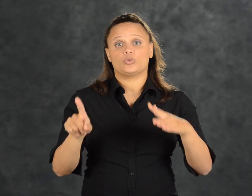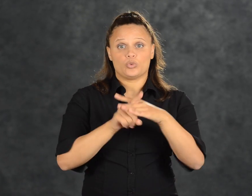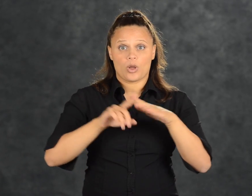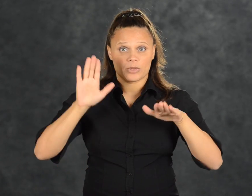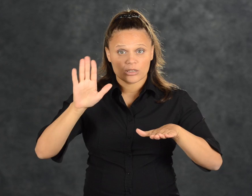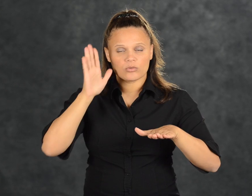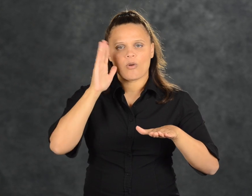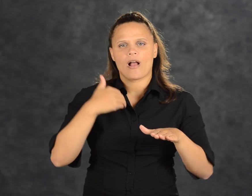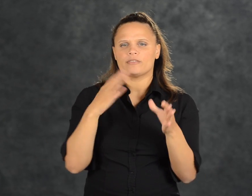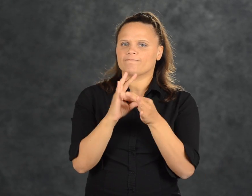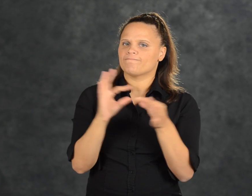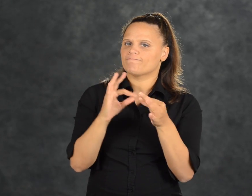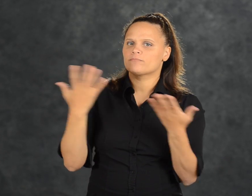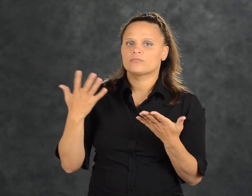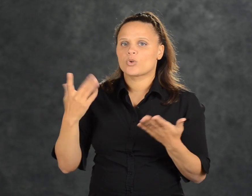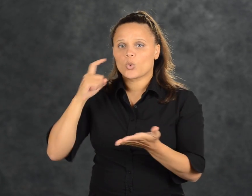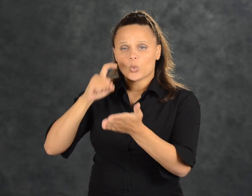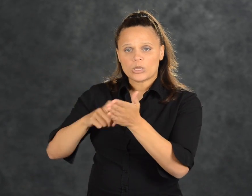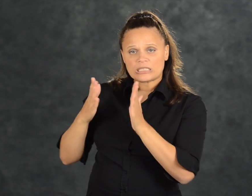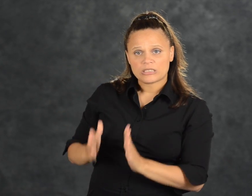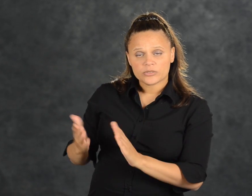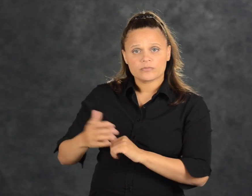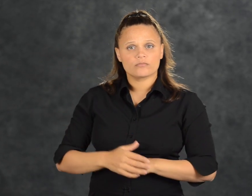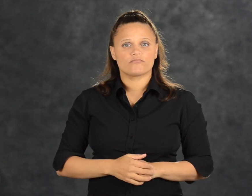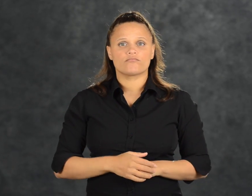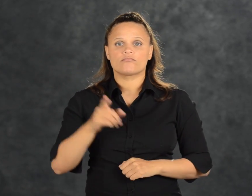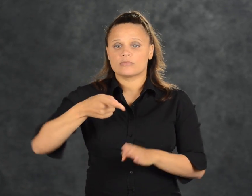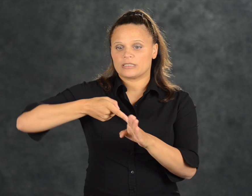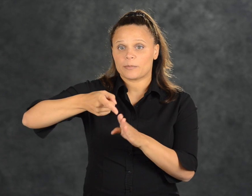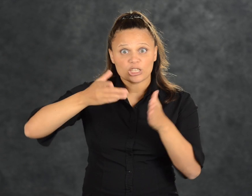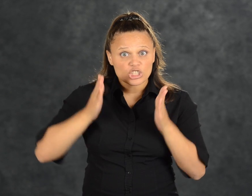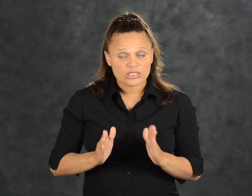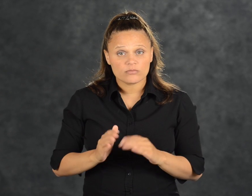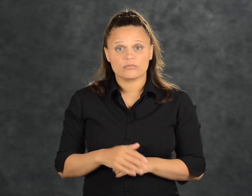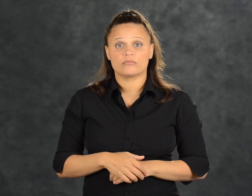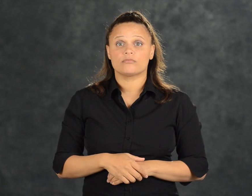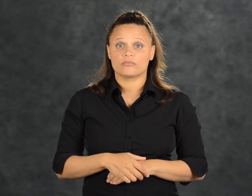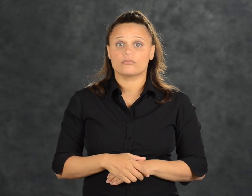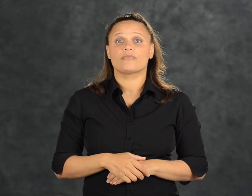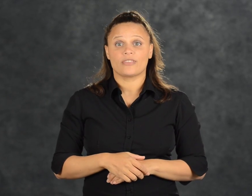At the hearing, there will be testimony from witnesses, experts (if there are any),